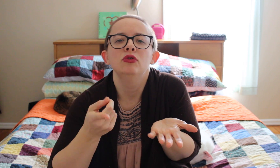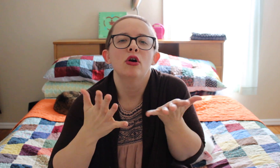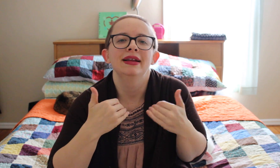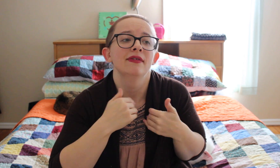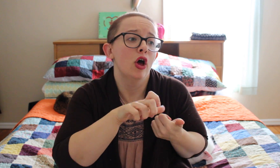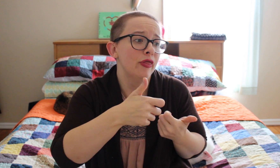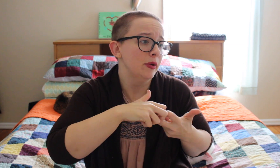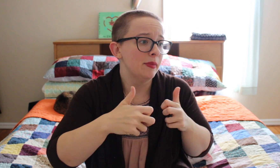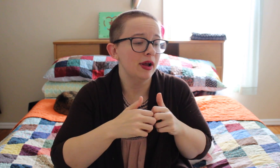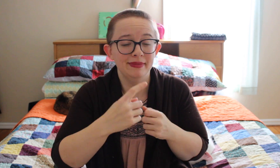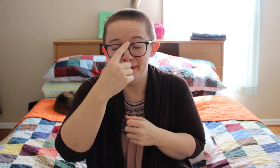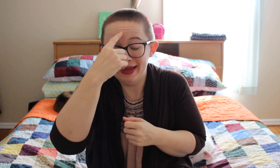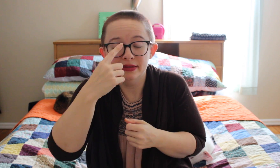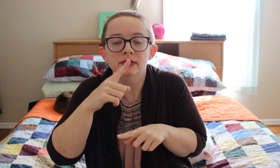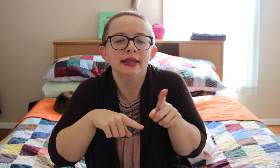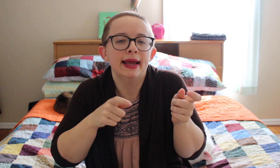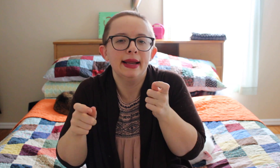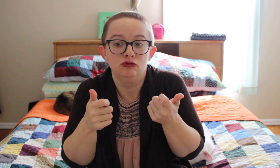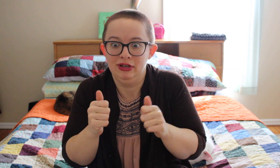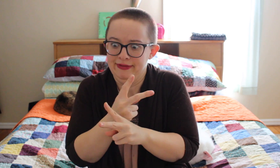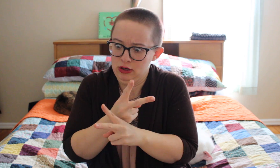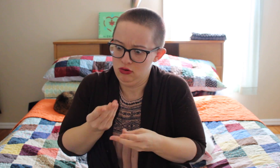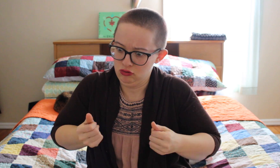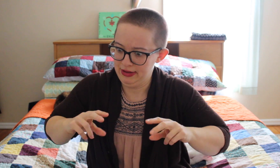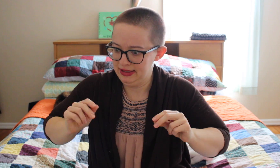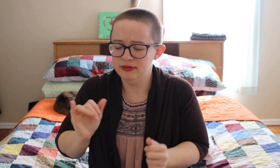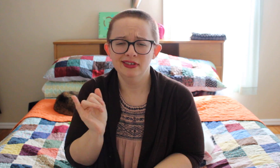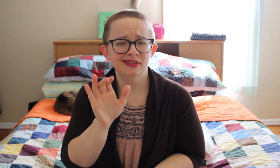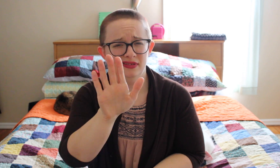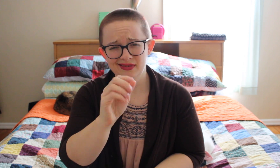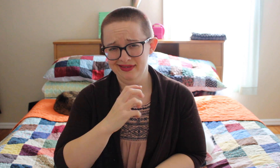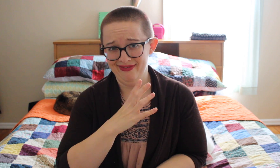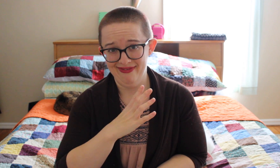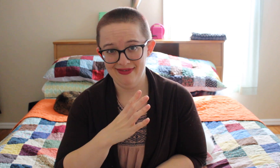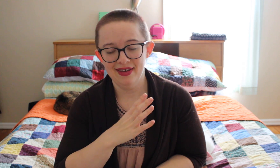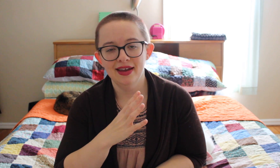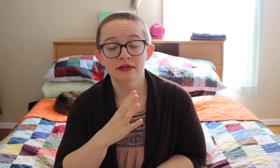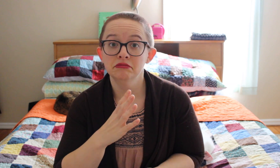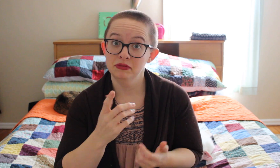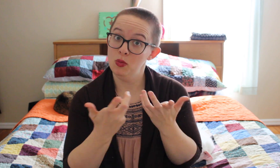Or I don't know... you already have another issue and just mentally you can't handle trying to figure out a trial and error with cloth diapers.